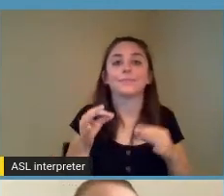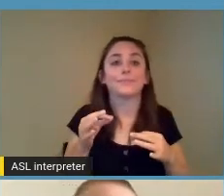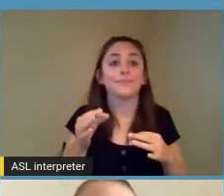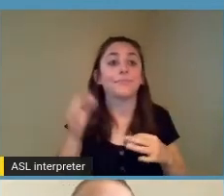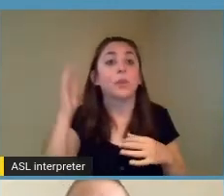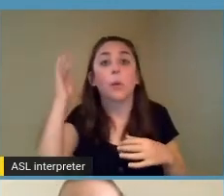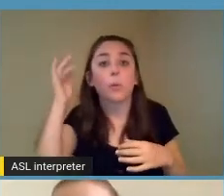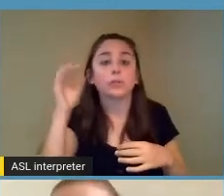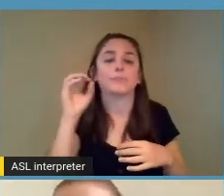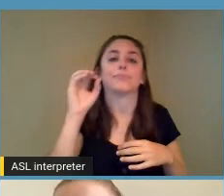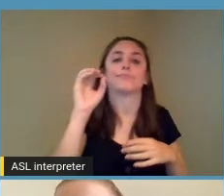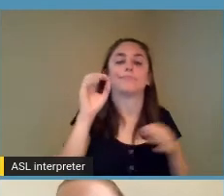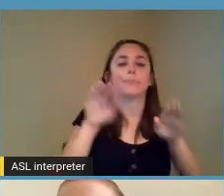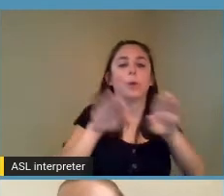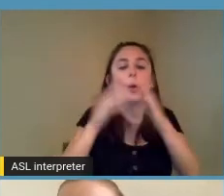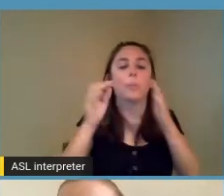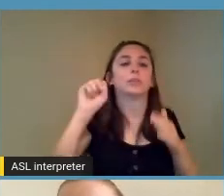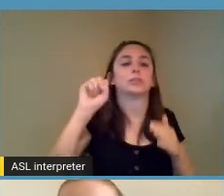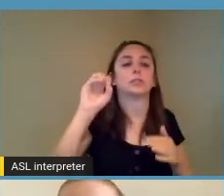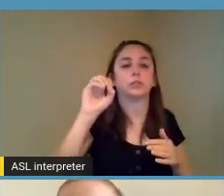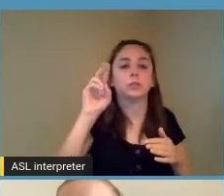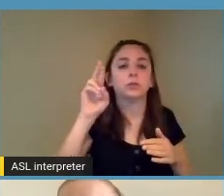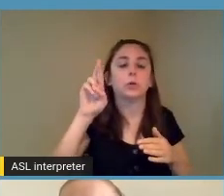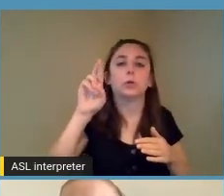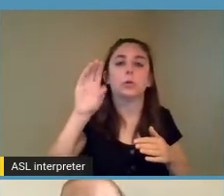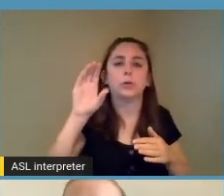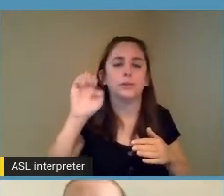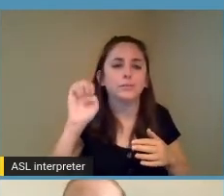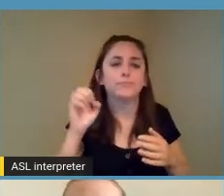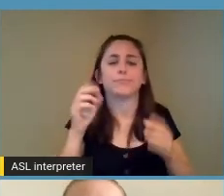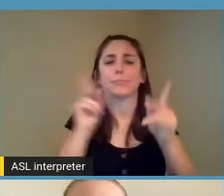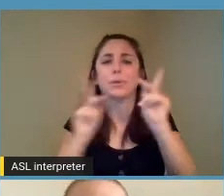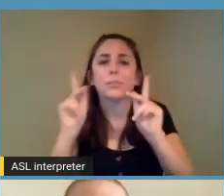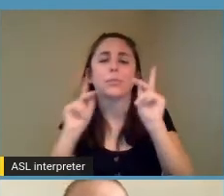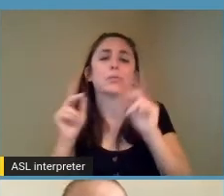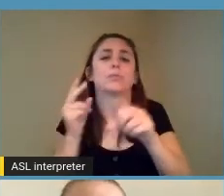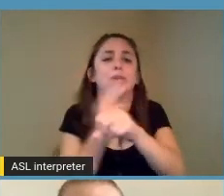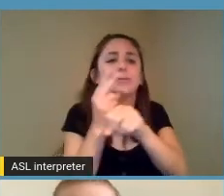there's a huge community of people who use it for all kinds of things. So if you want